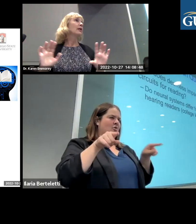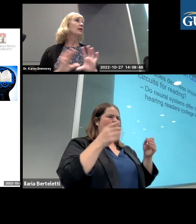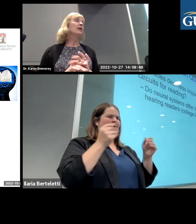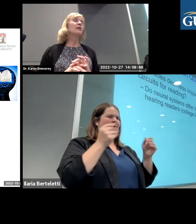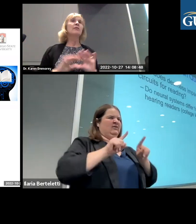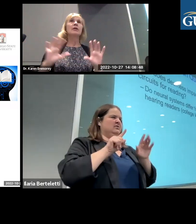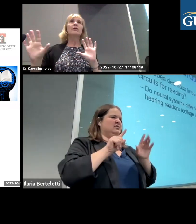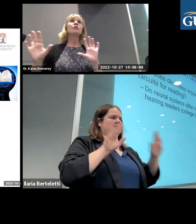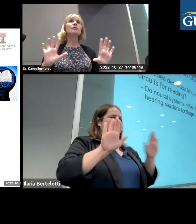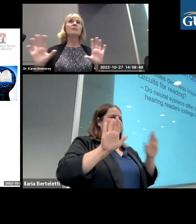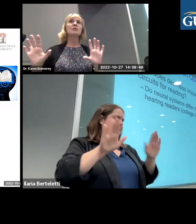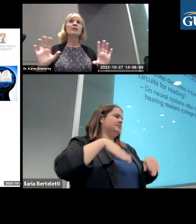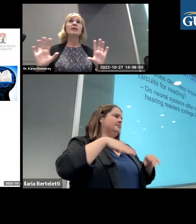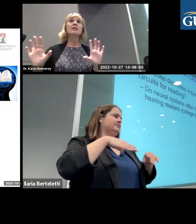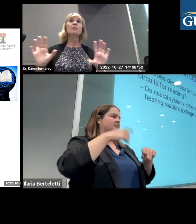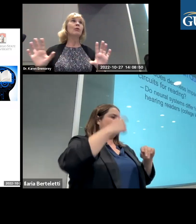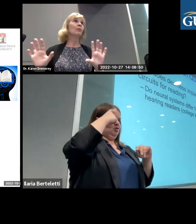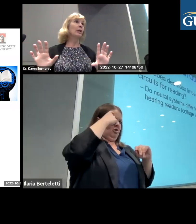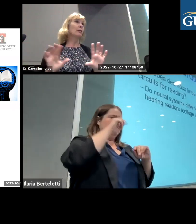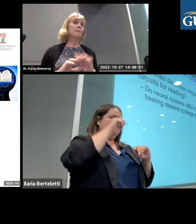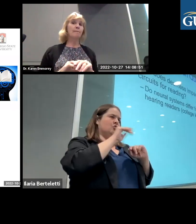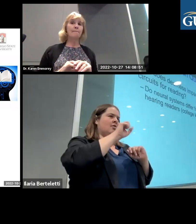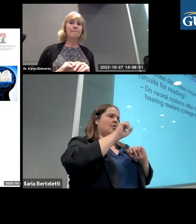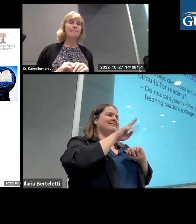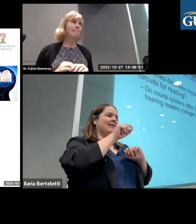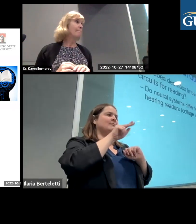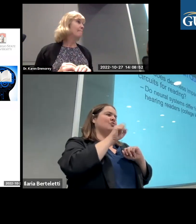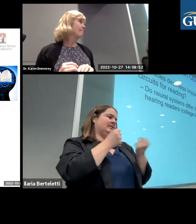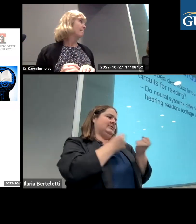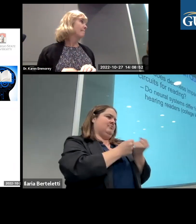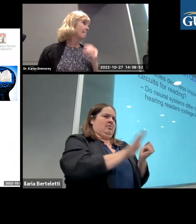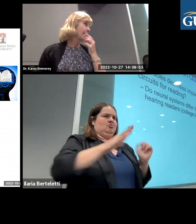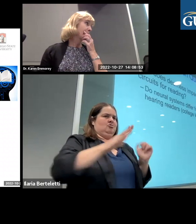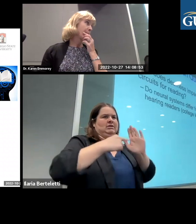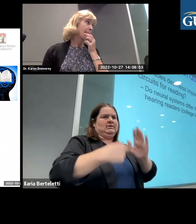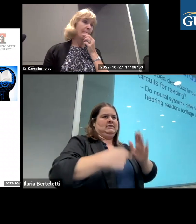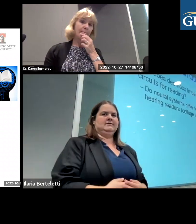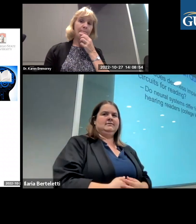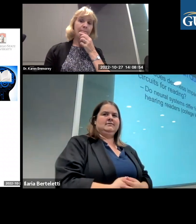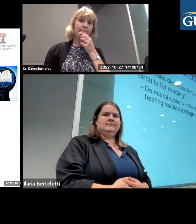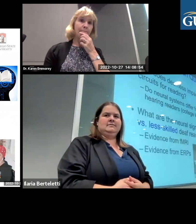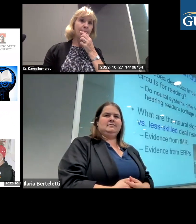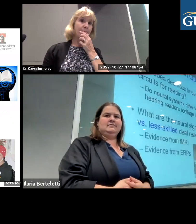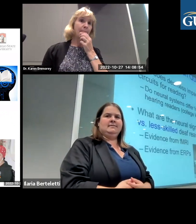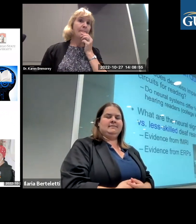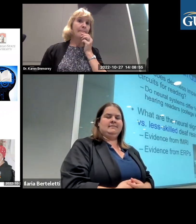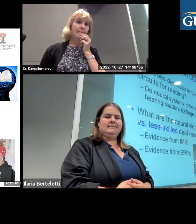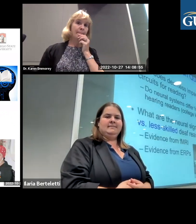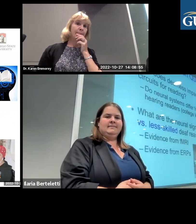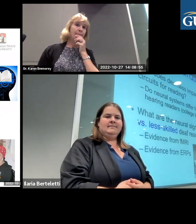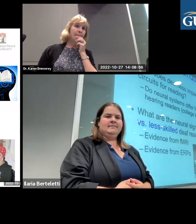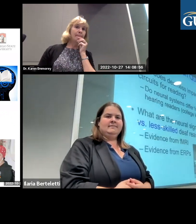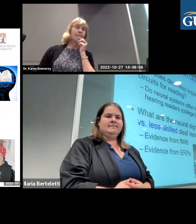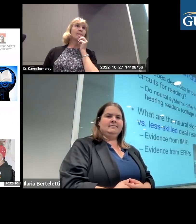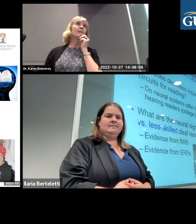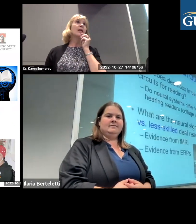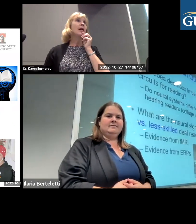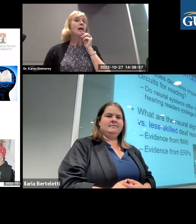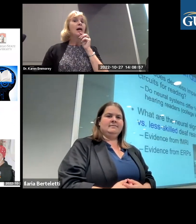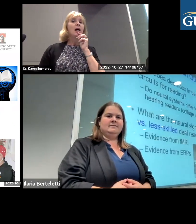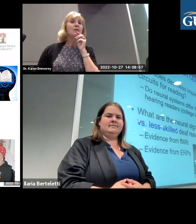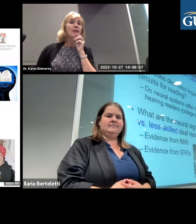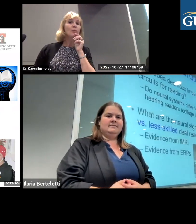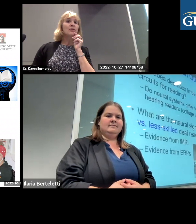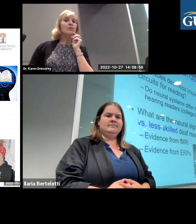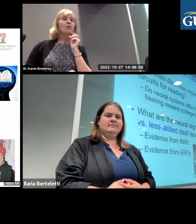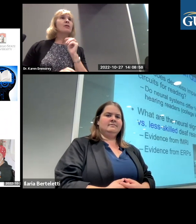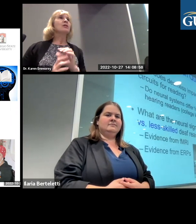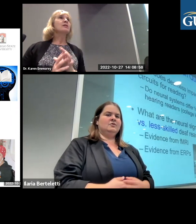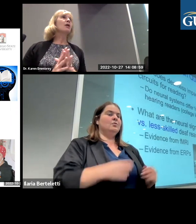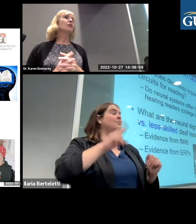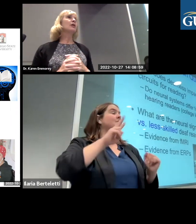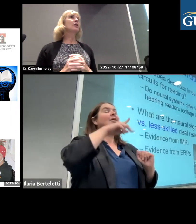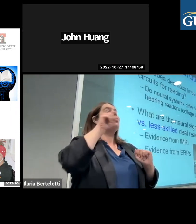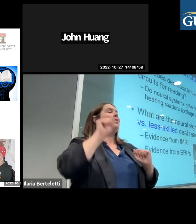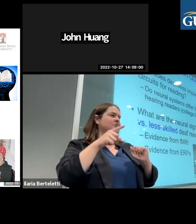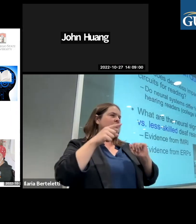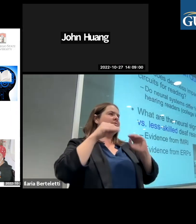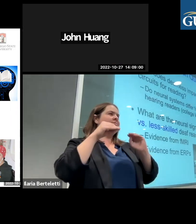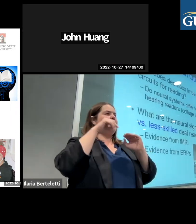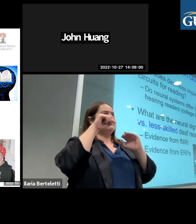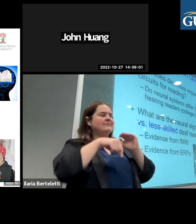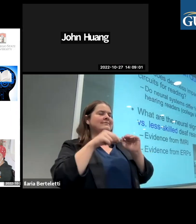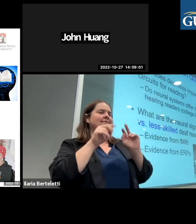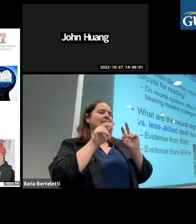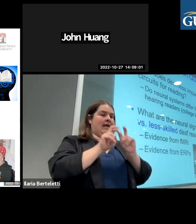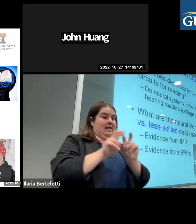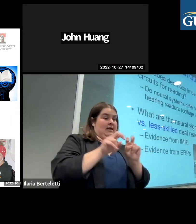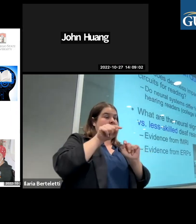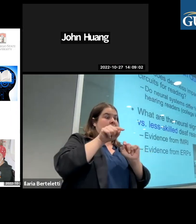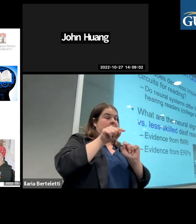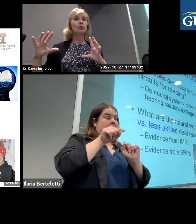Our second research question is now looking primarily with again. Um, there's a definite of readers. And looking at what is the neural signature? What are the patterns that we see for skilled